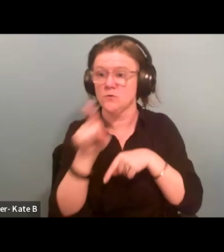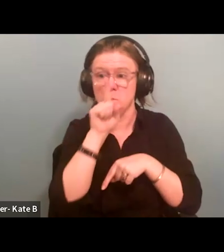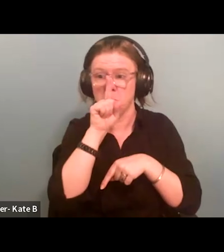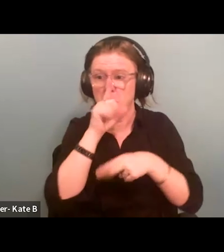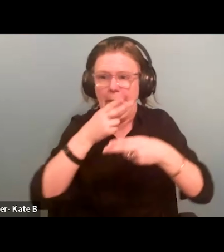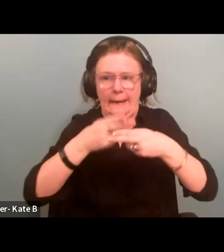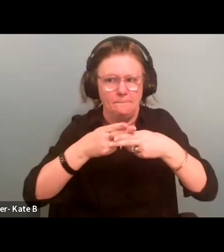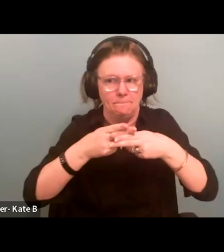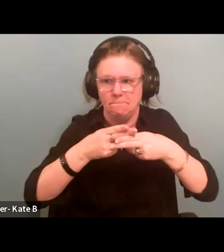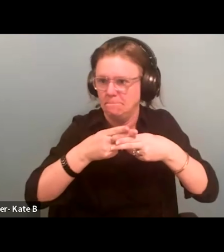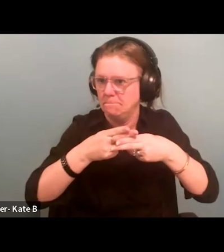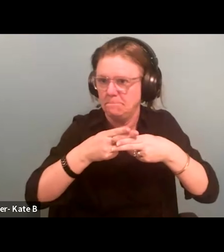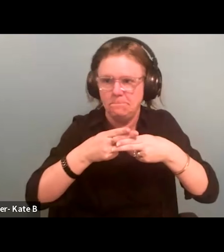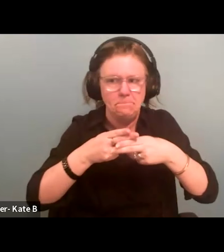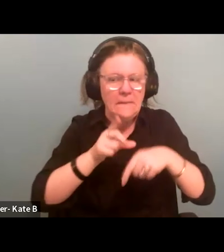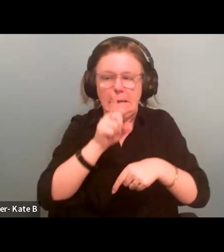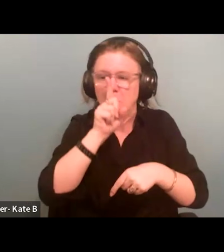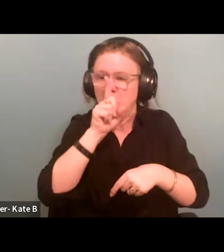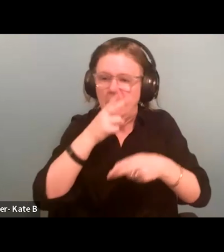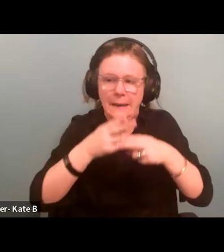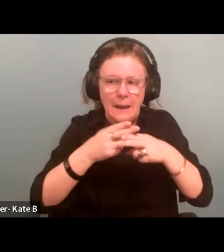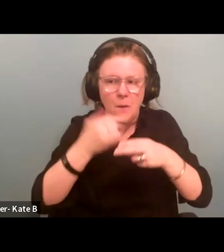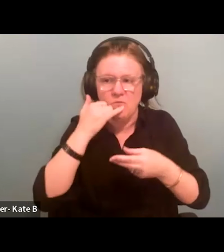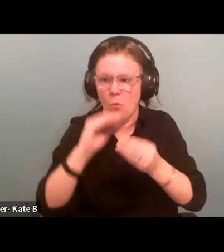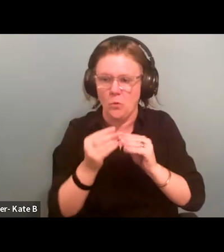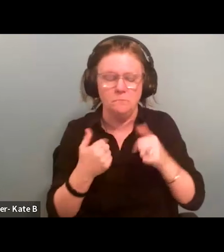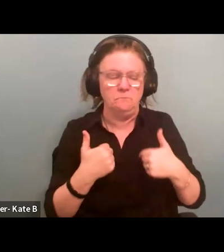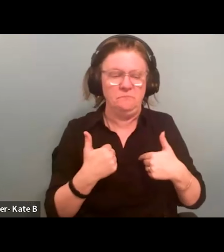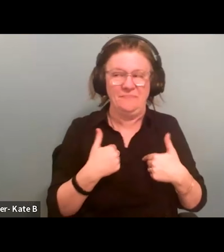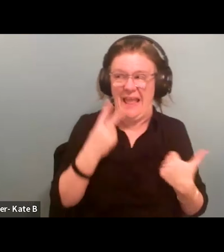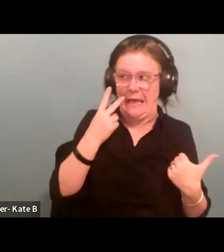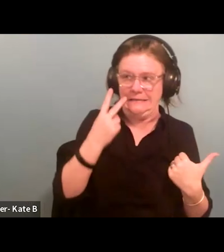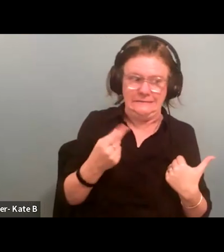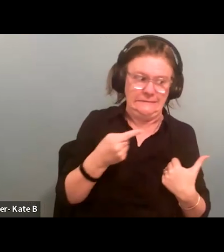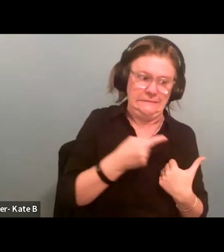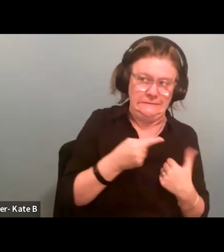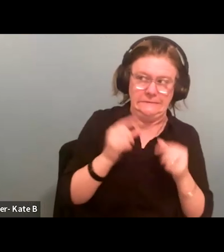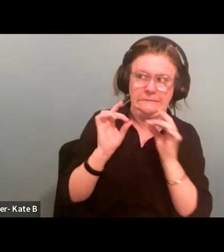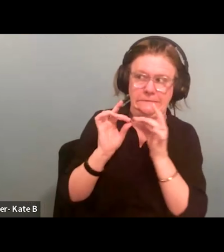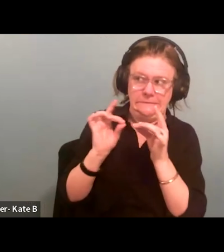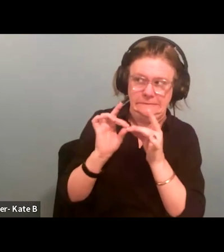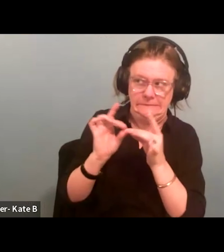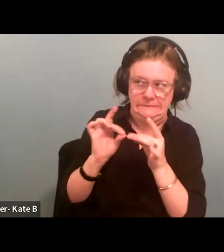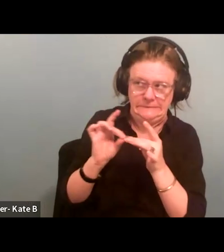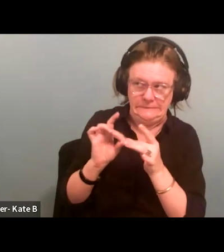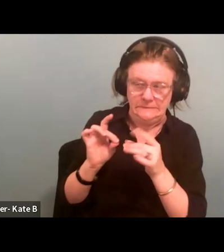You do not have to give name or contact. You can just say, I see this person. What we really ask for is if you know the person's